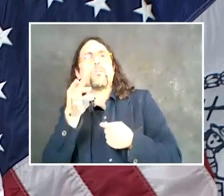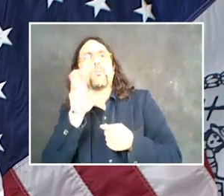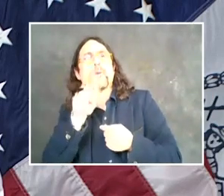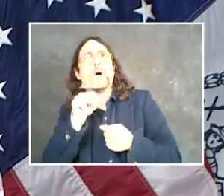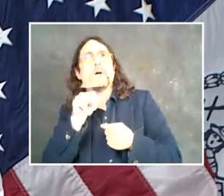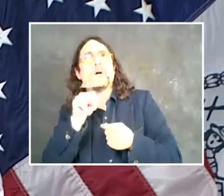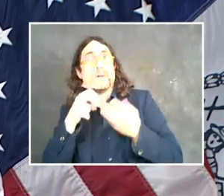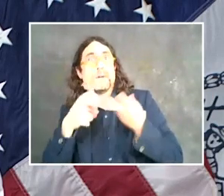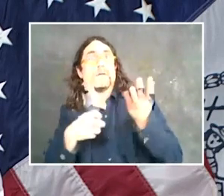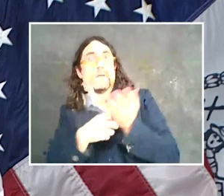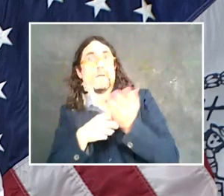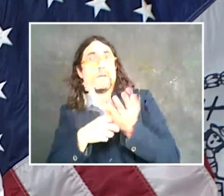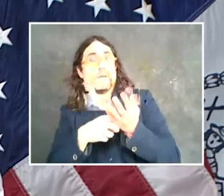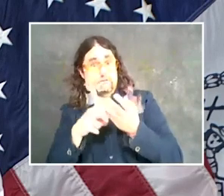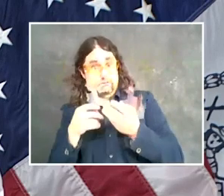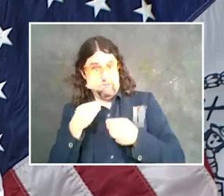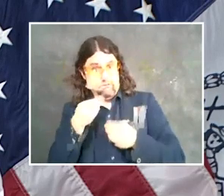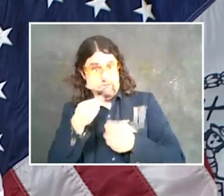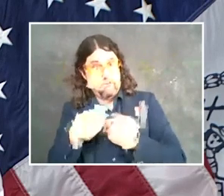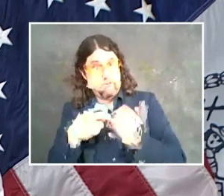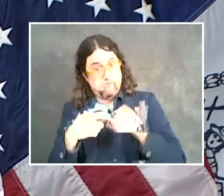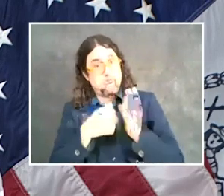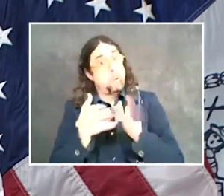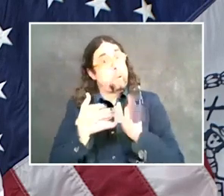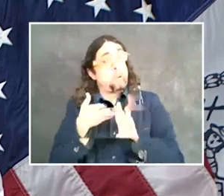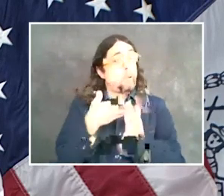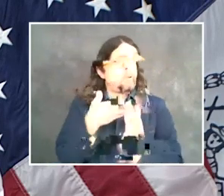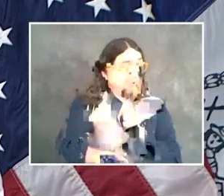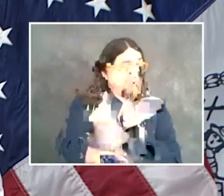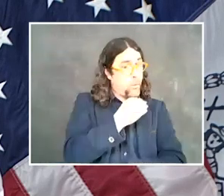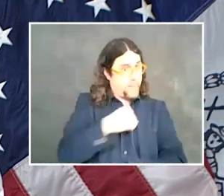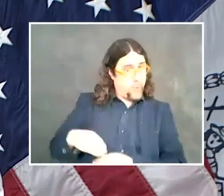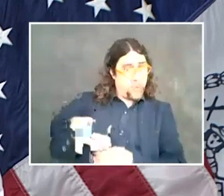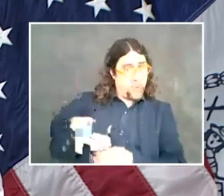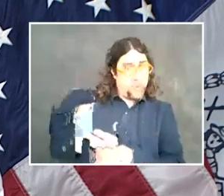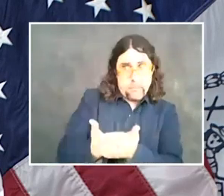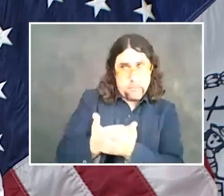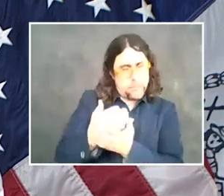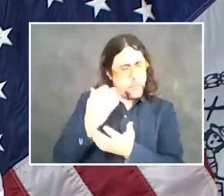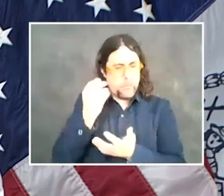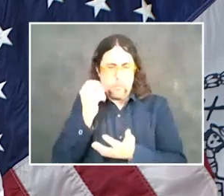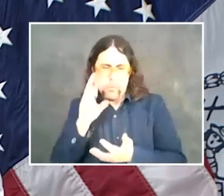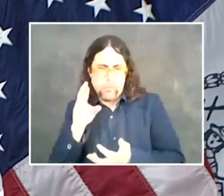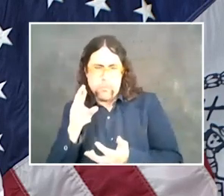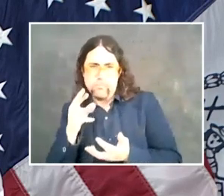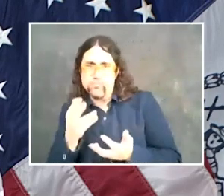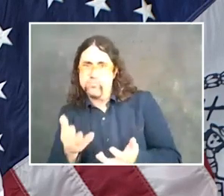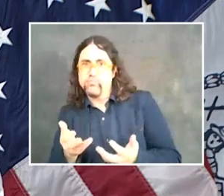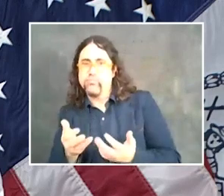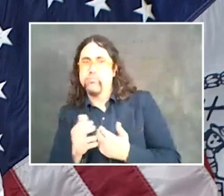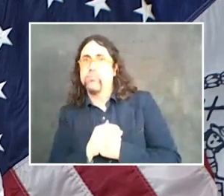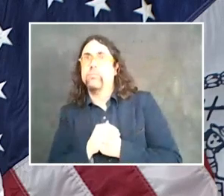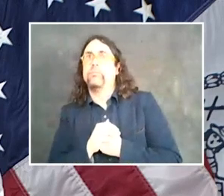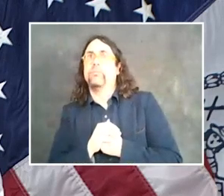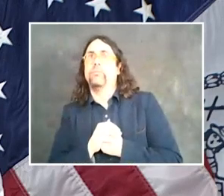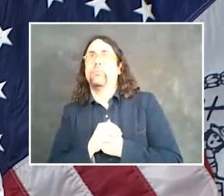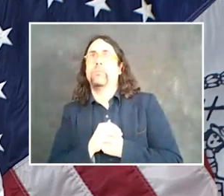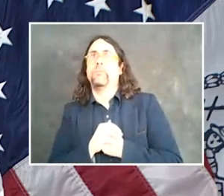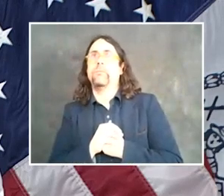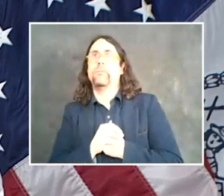FOR THE MAYOR, THERE HAVE BEEN MULTIPLE REPORTS THAT THE GOVERNOR HAS SITED THESE REPORTS OF FUNERALS AND I EVEN